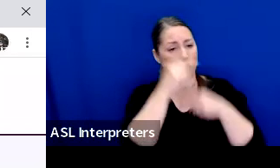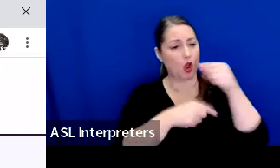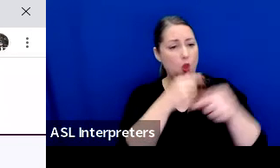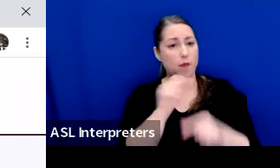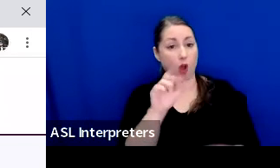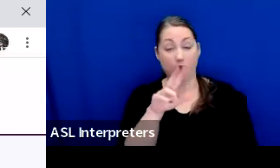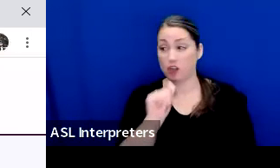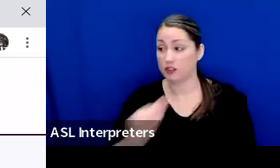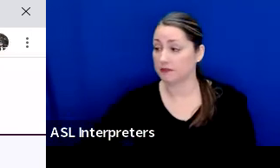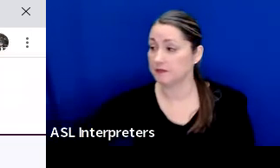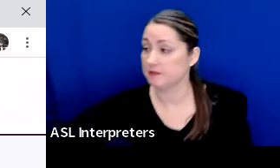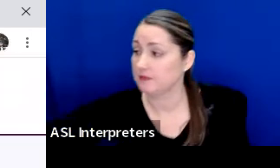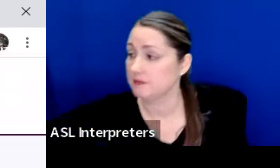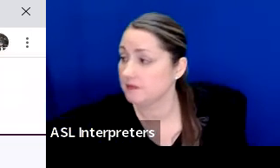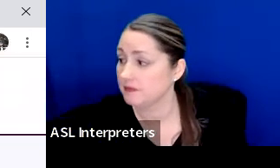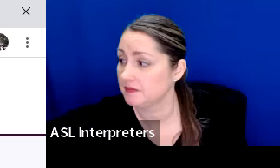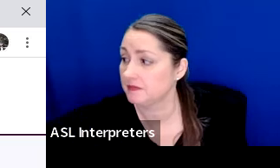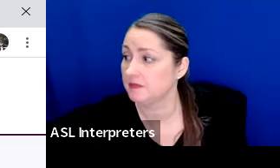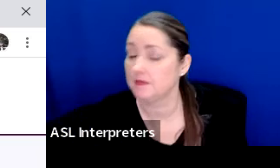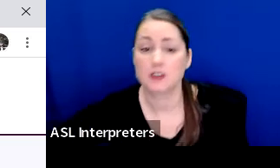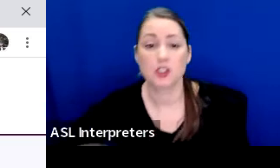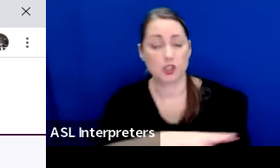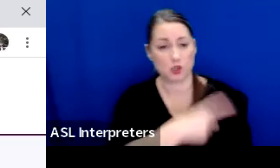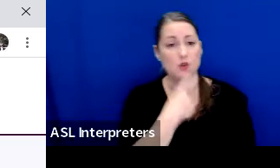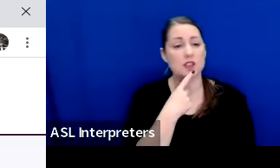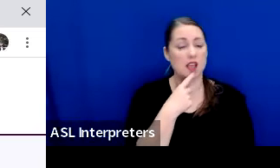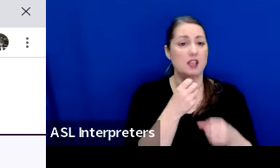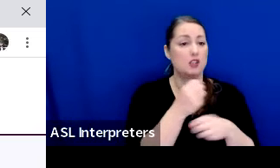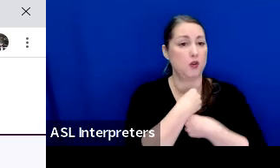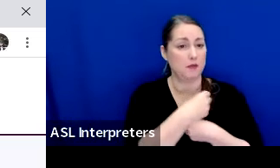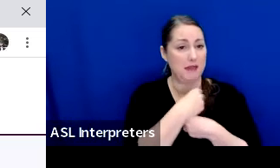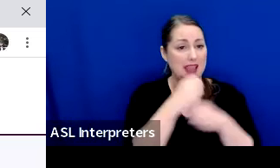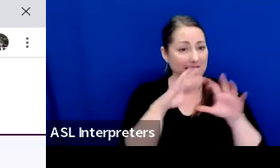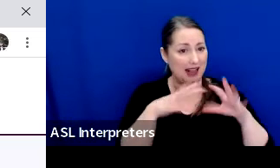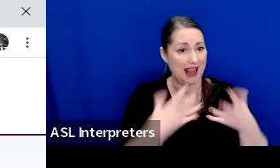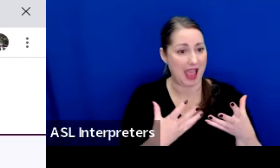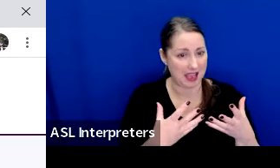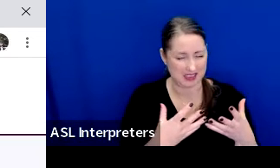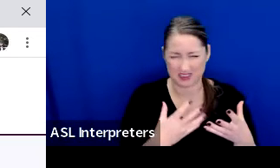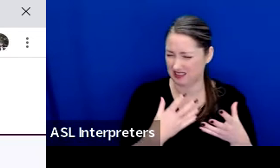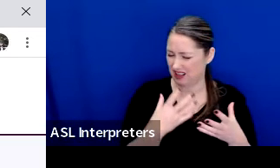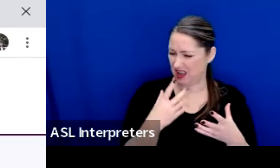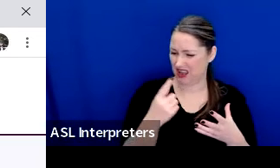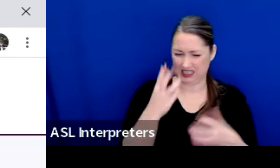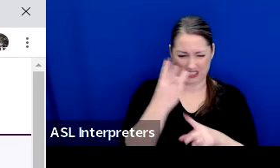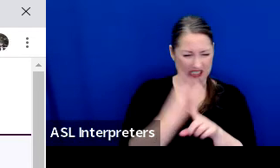in another session I was with you and that you created a class maybe a half a year ago or a year ago, master liberal arts.